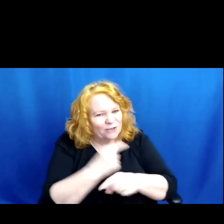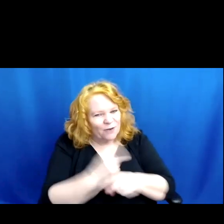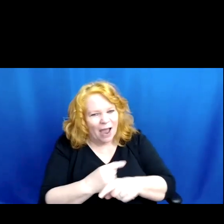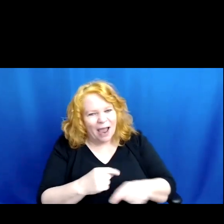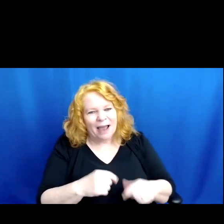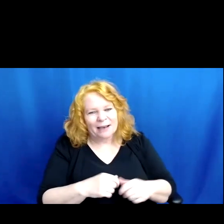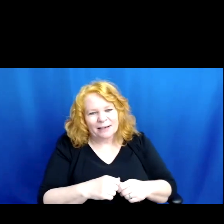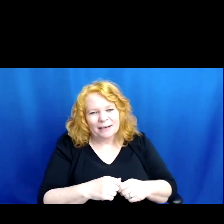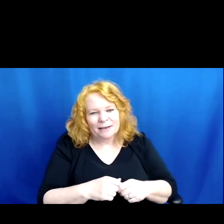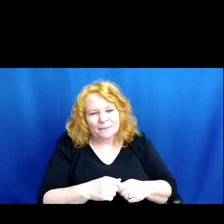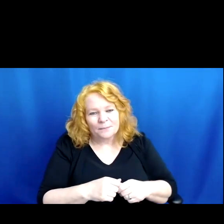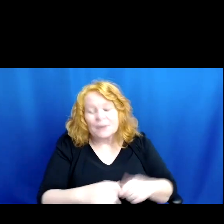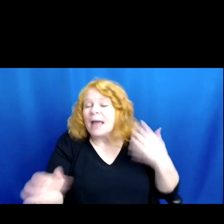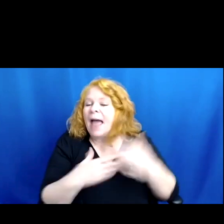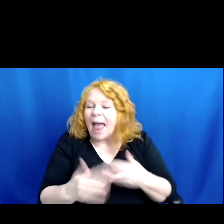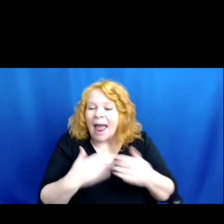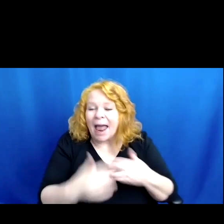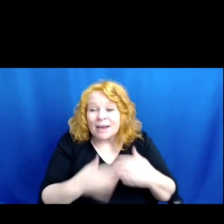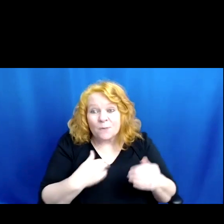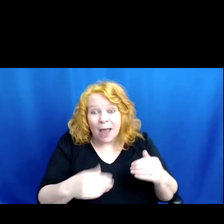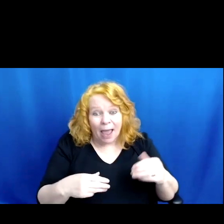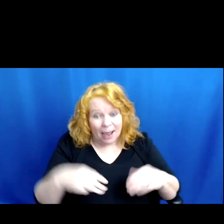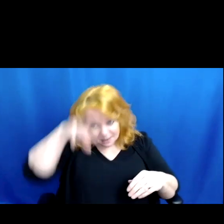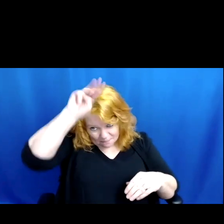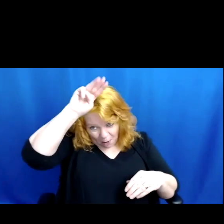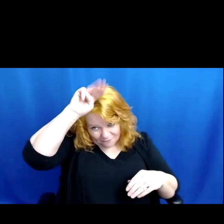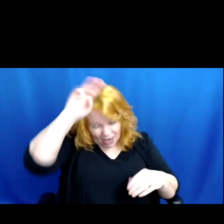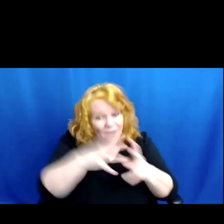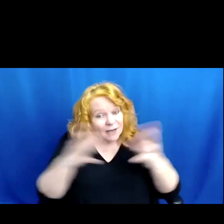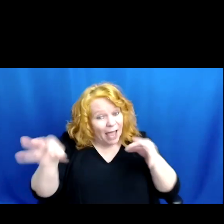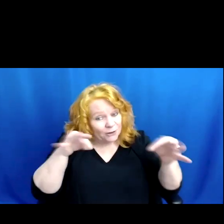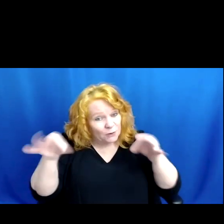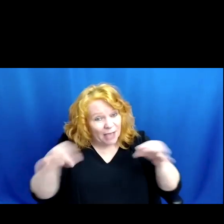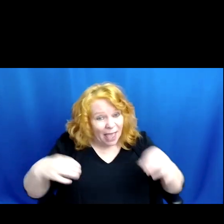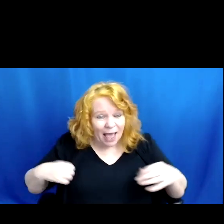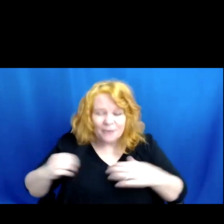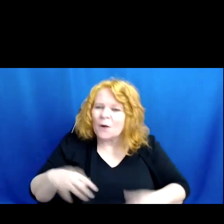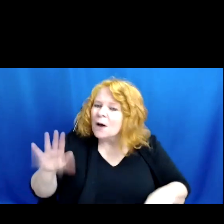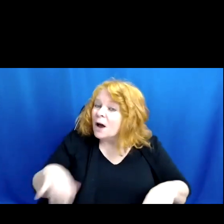Any way Marvin we’ve got a lot to tell everybody. You have a big list.